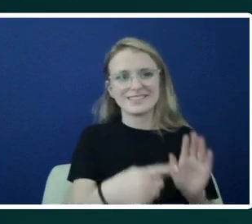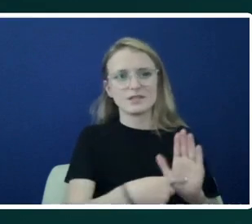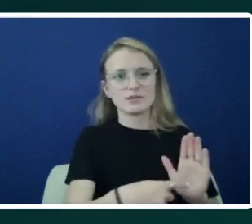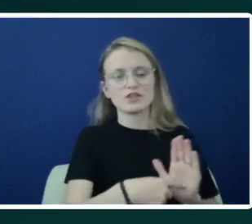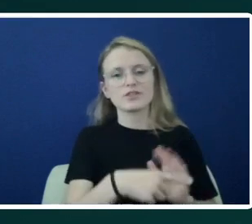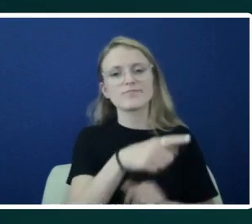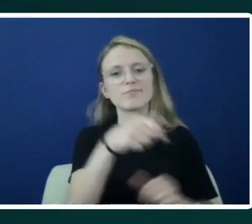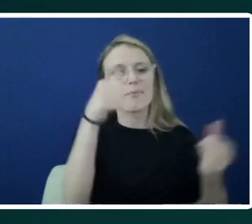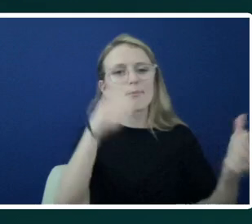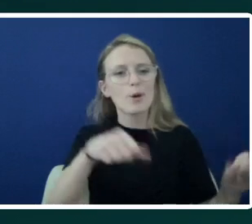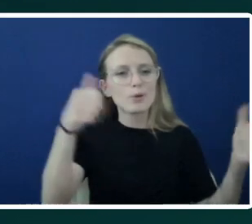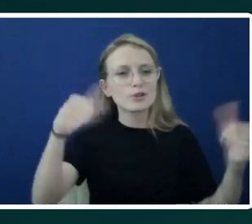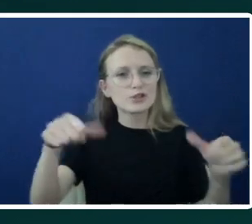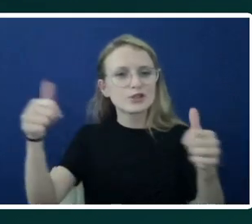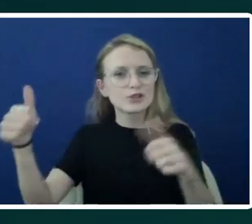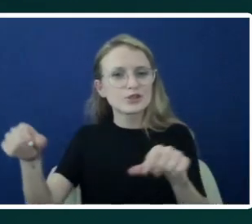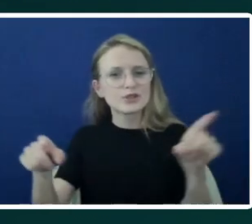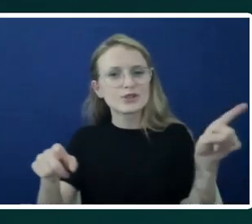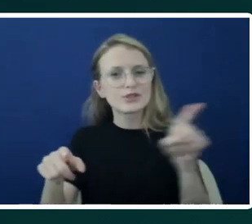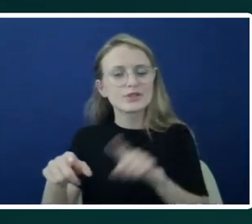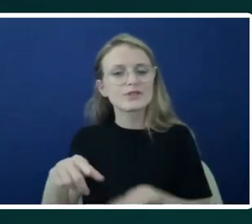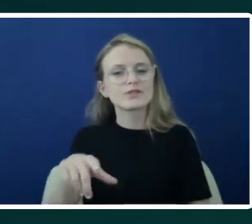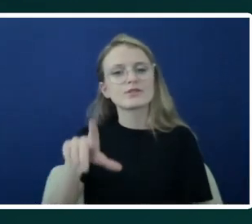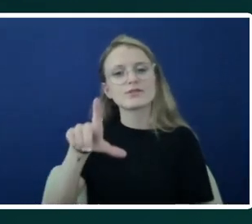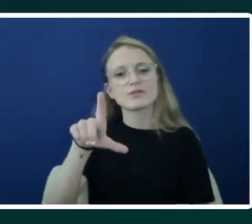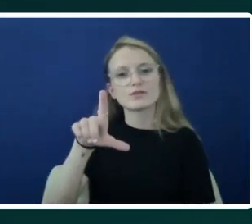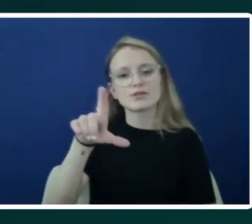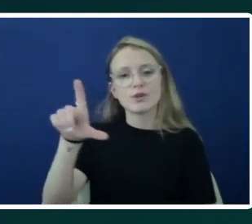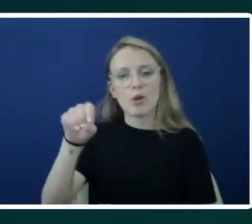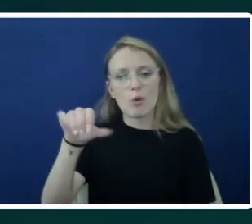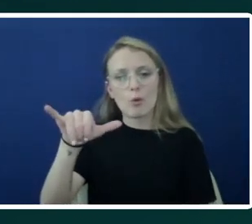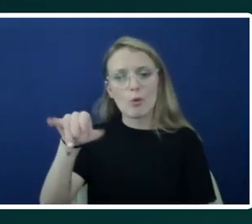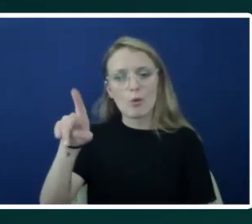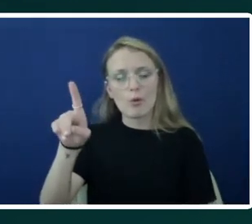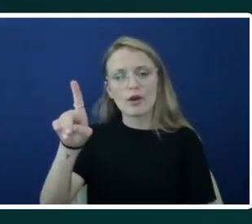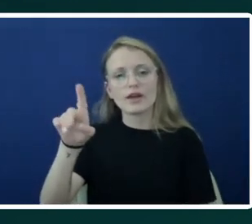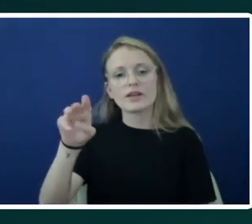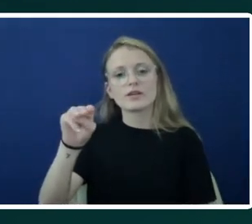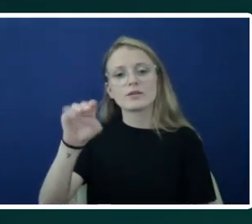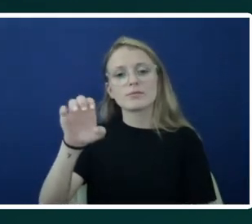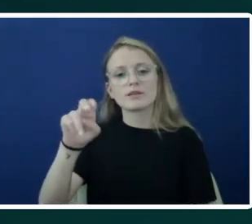which Lloyd McNeill, who taught painting and drawing, but was also the first MFA